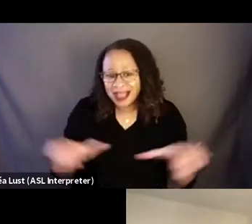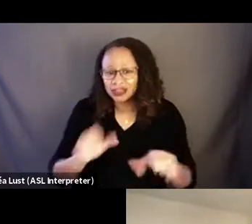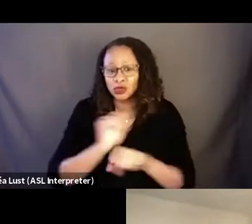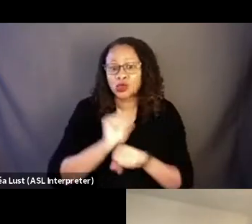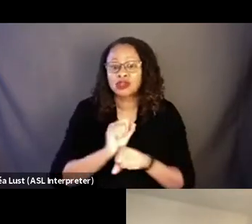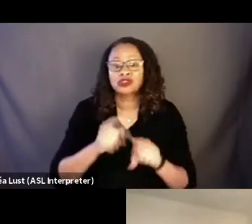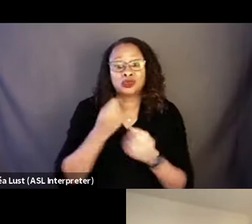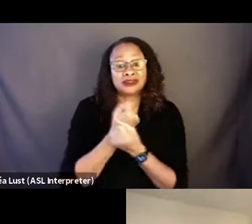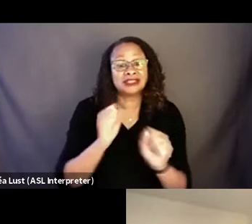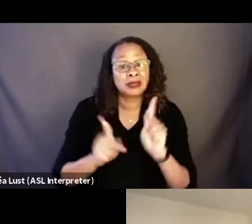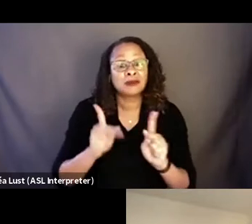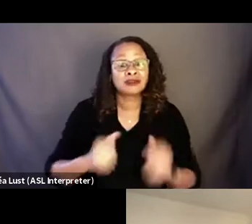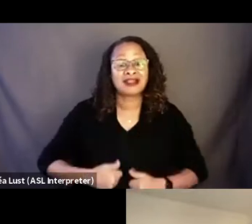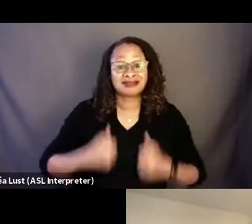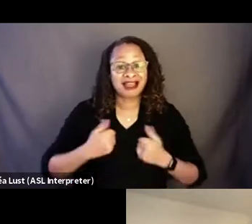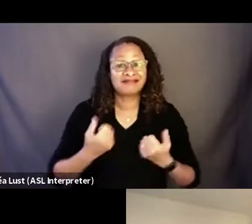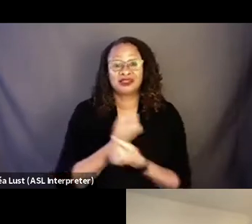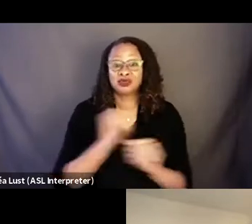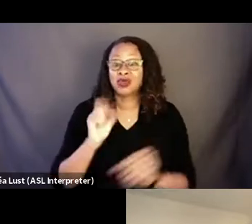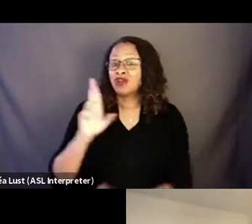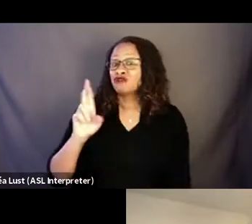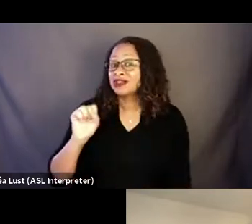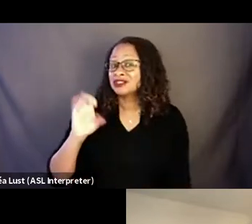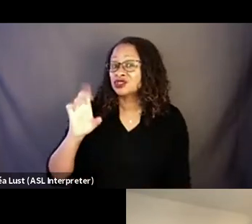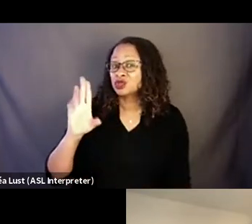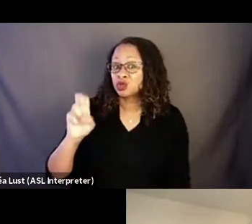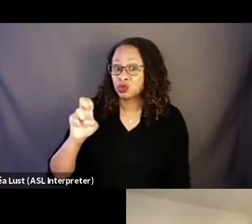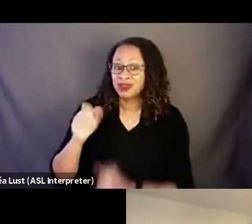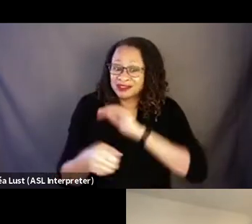to rescue people, to hide them, to sneak them out of the country.